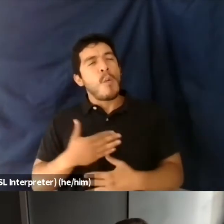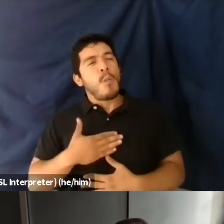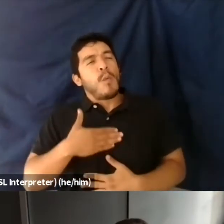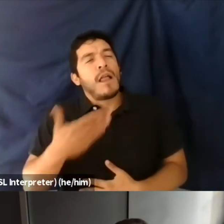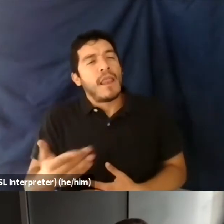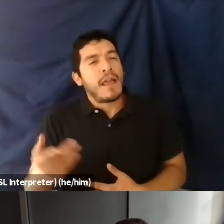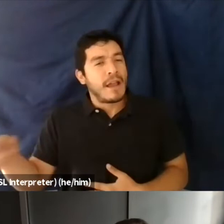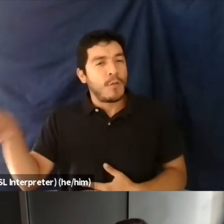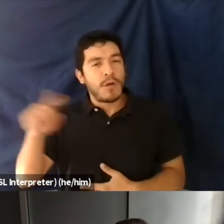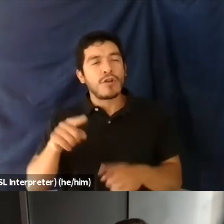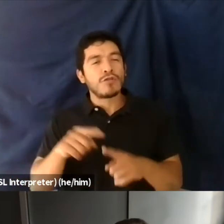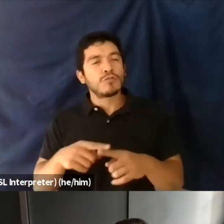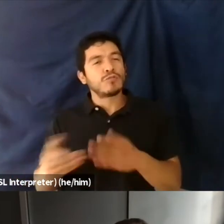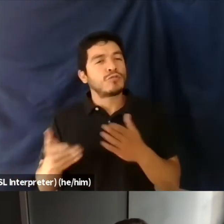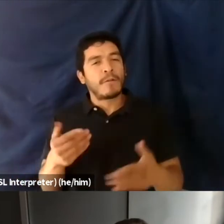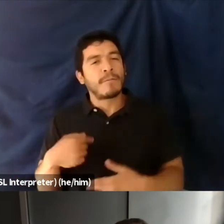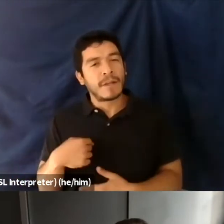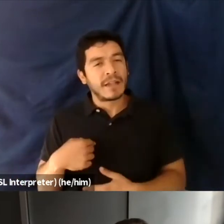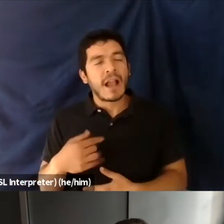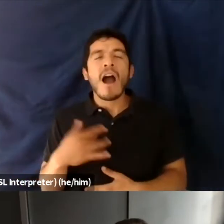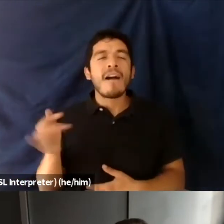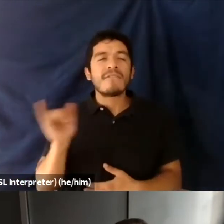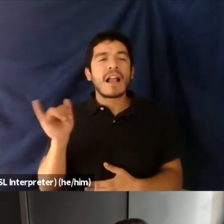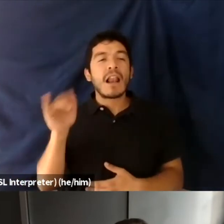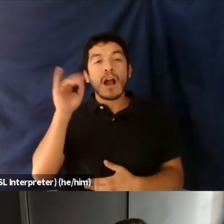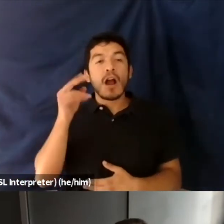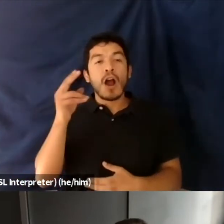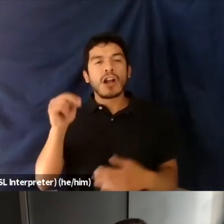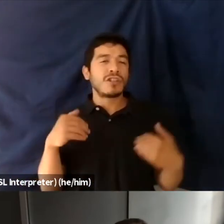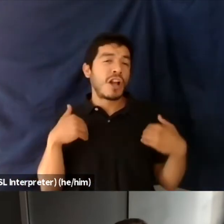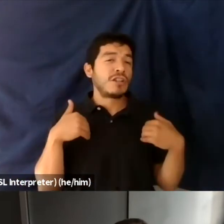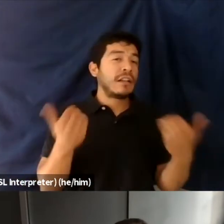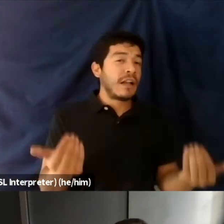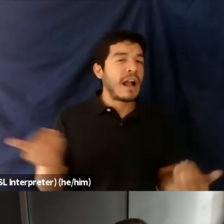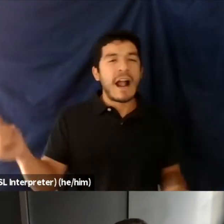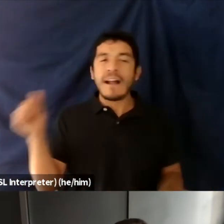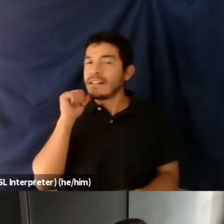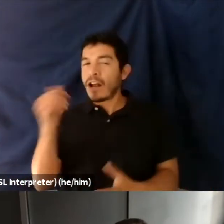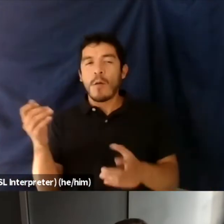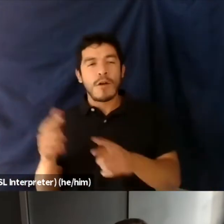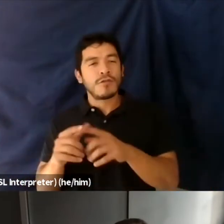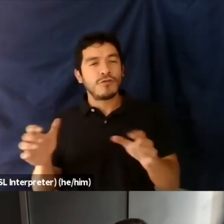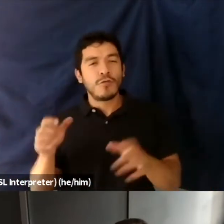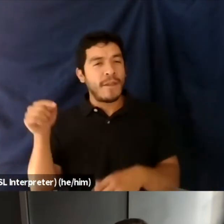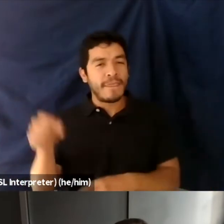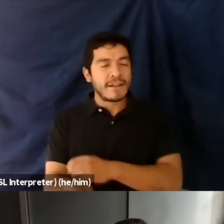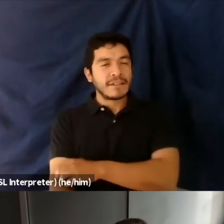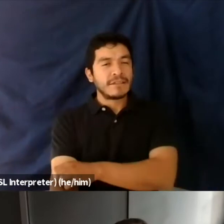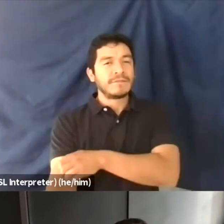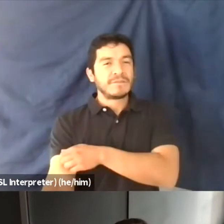You know, there were times where I would feel like uncle John's tired. He's not gonna wanna do this, we're too early for him.